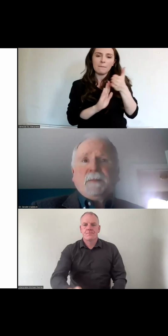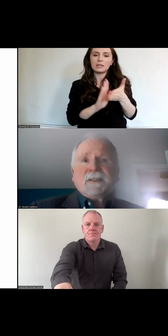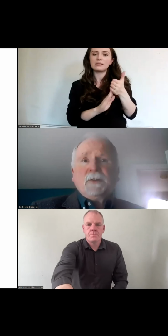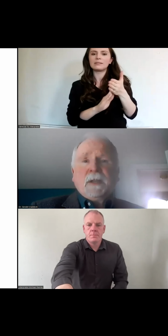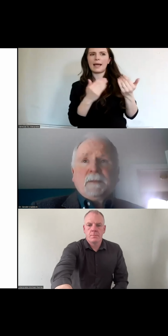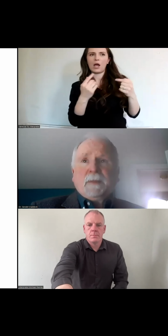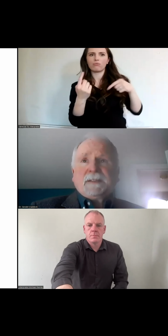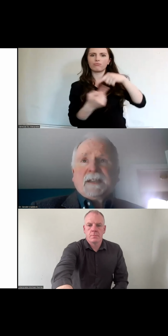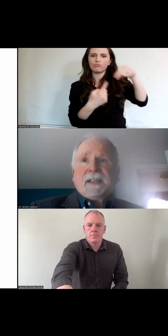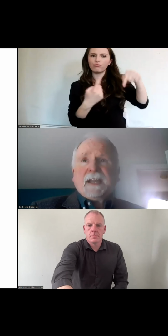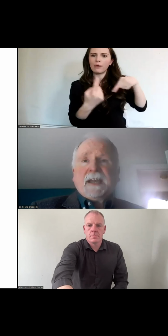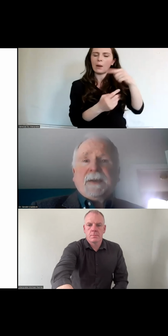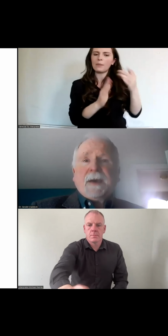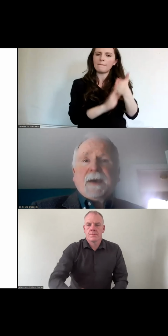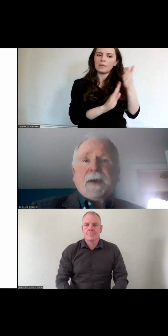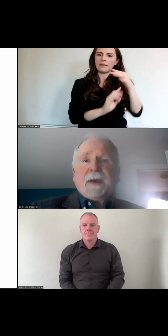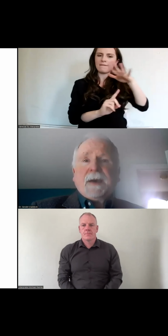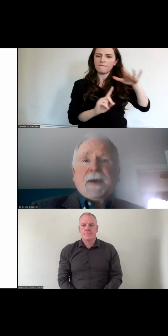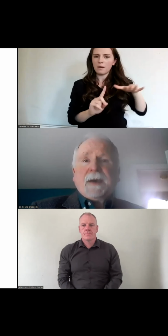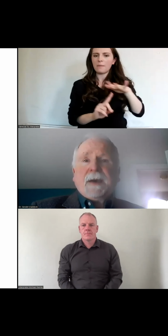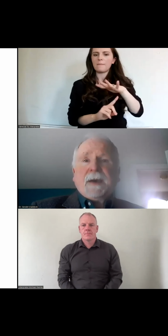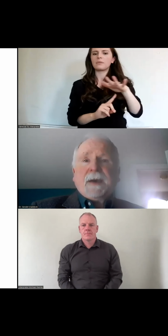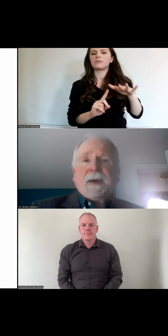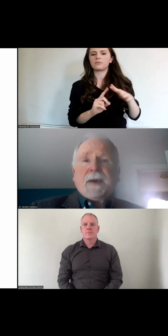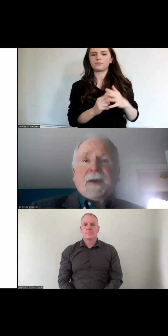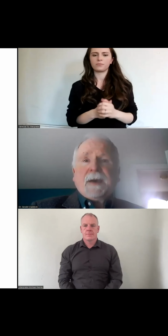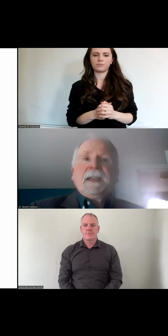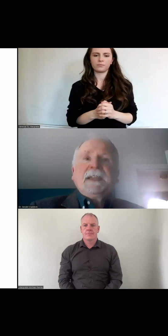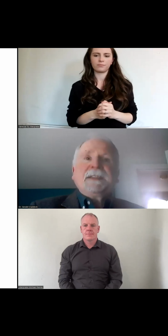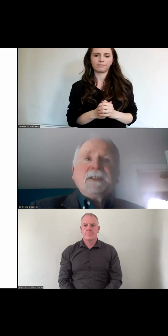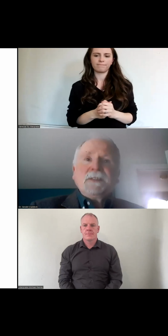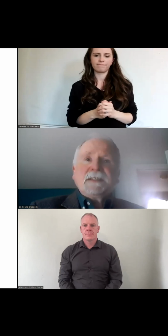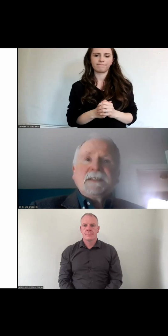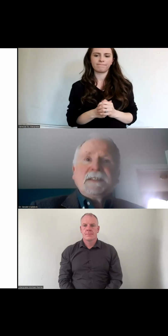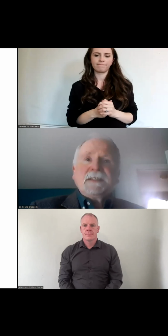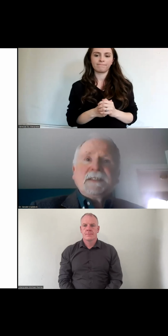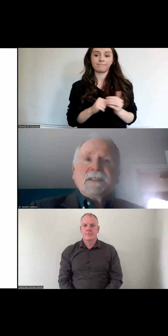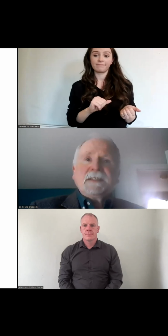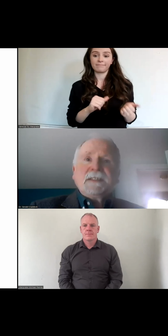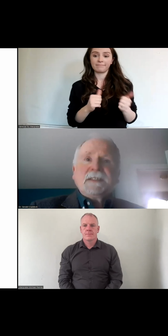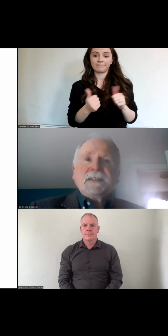so be it at the horizontal or vertical circulation, use of the building,